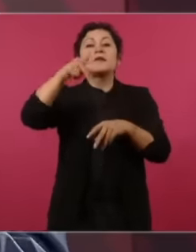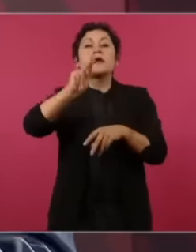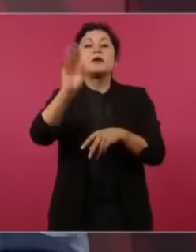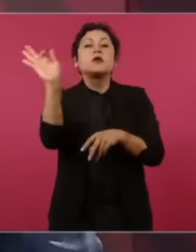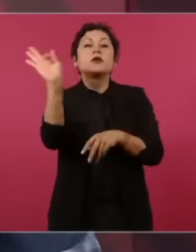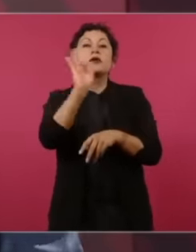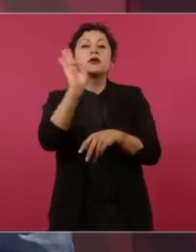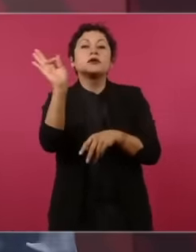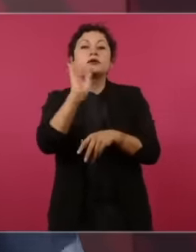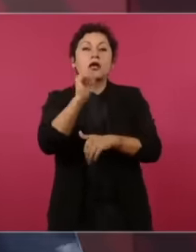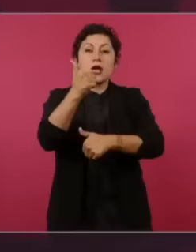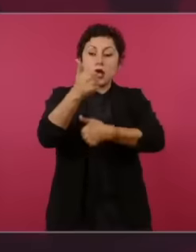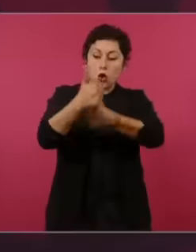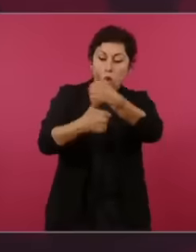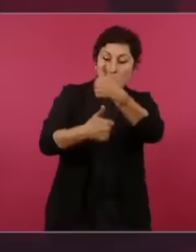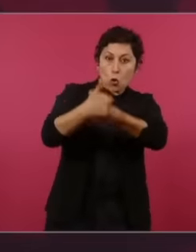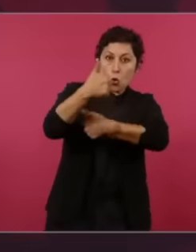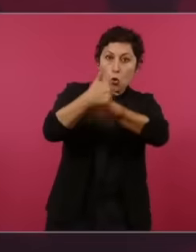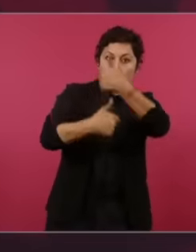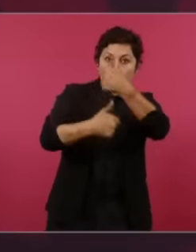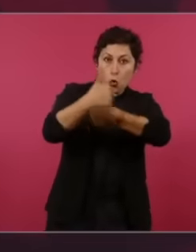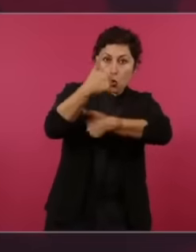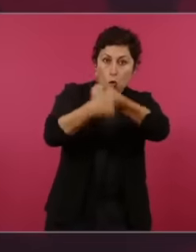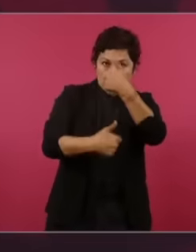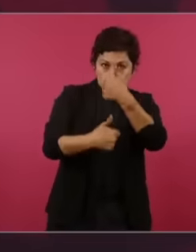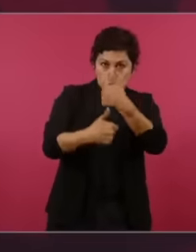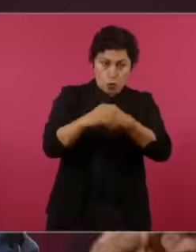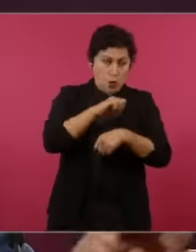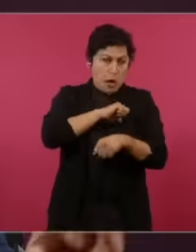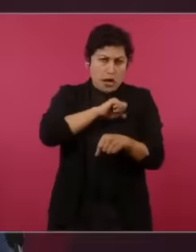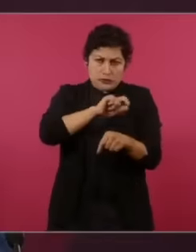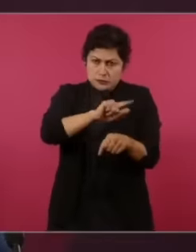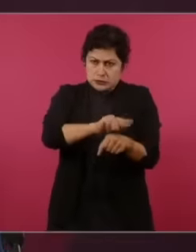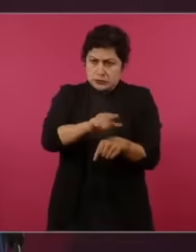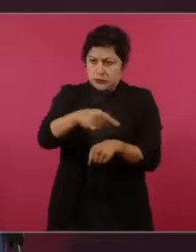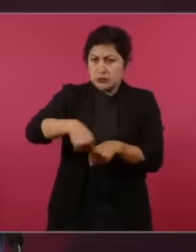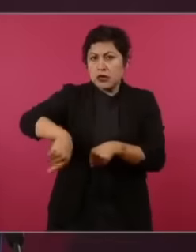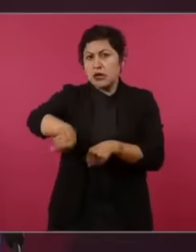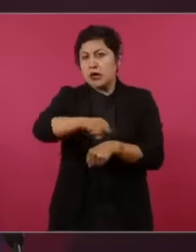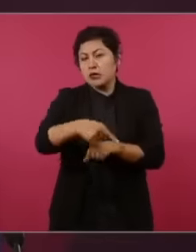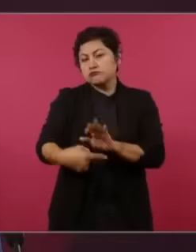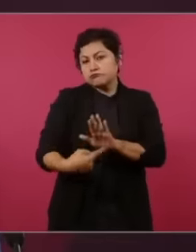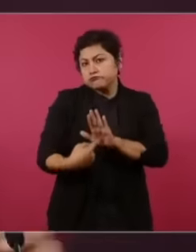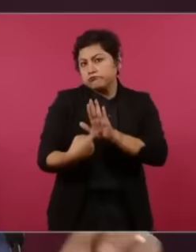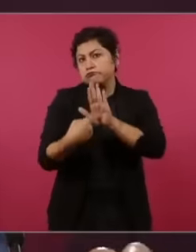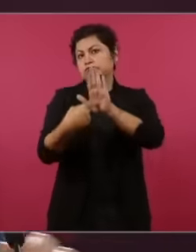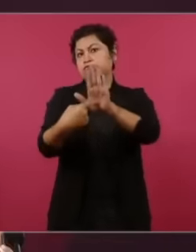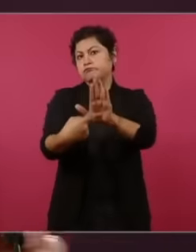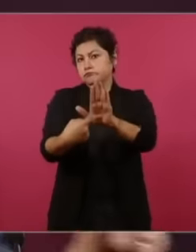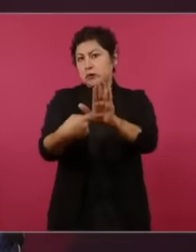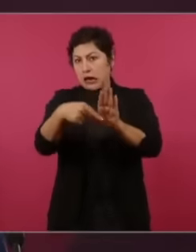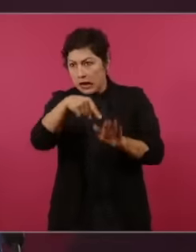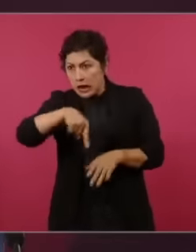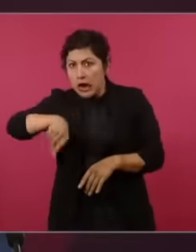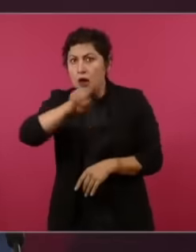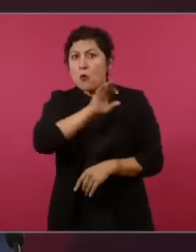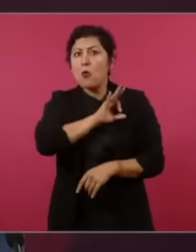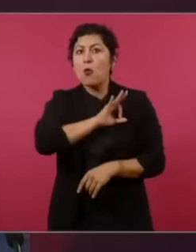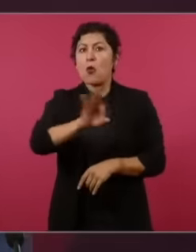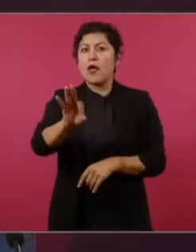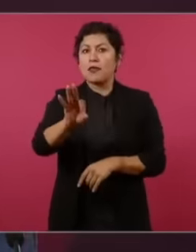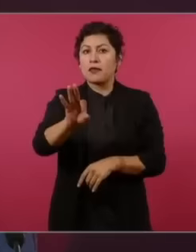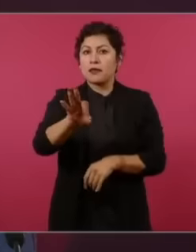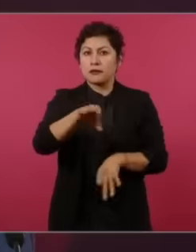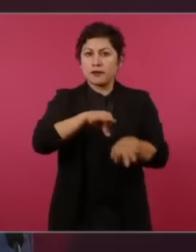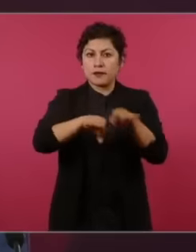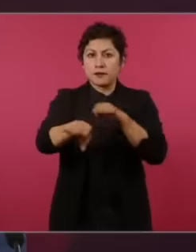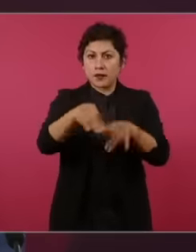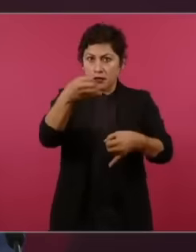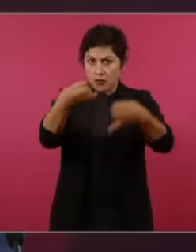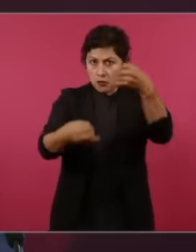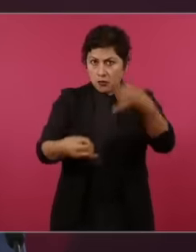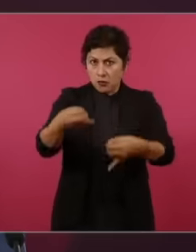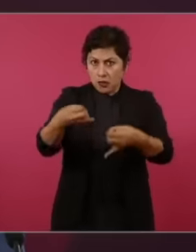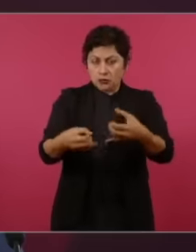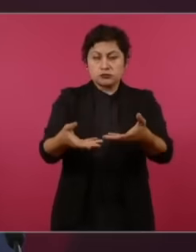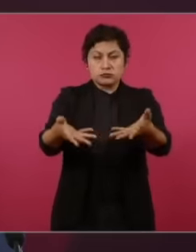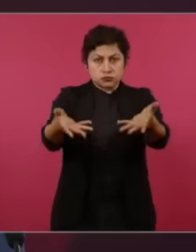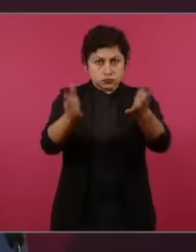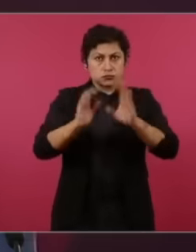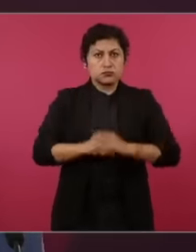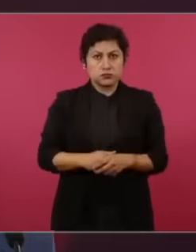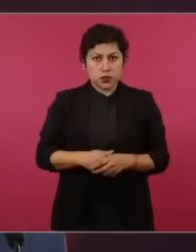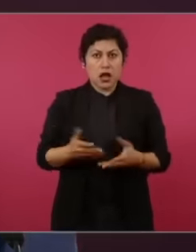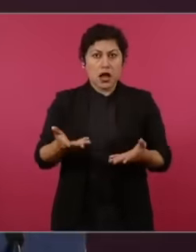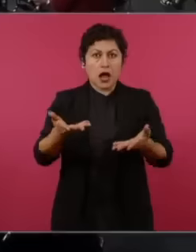on the specific function of a judge, which is very complex. The impeachment of